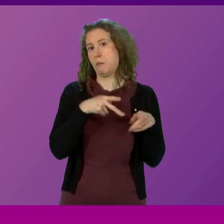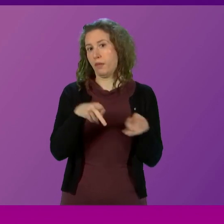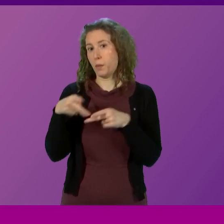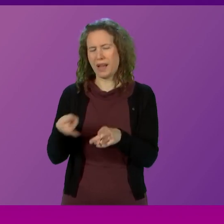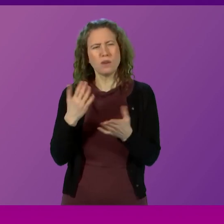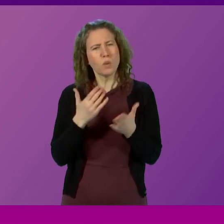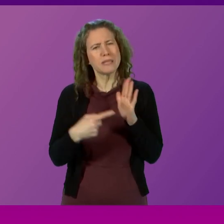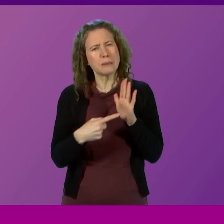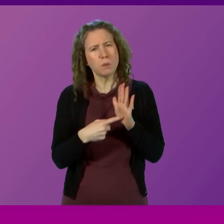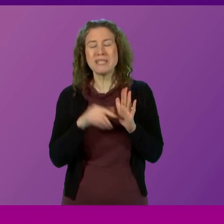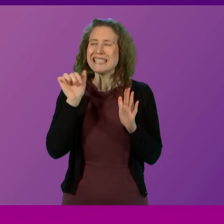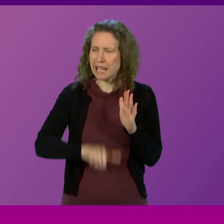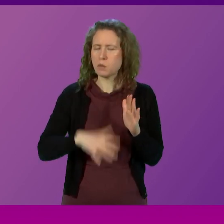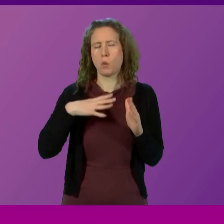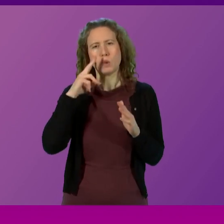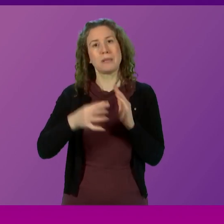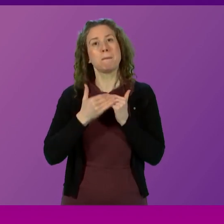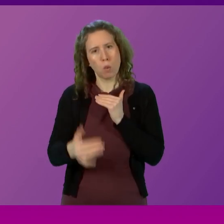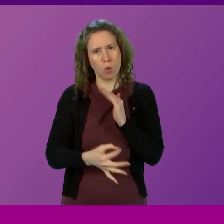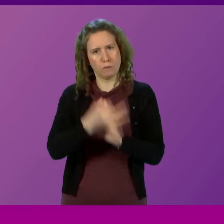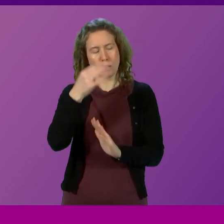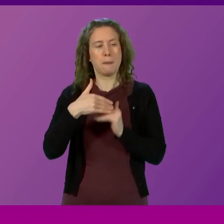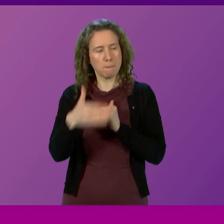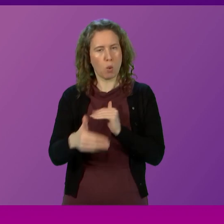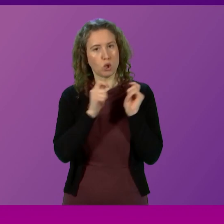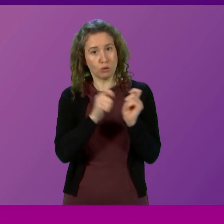Of course we need to see even more patients being treated, but I repeat the point that I